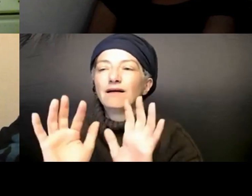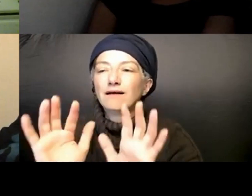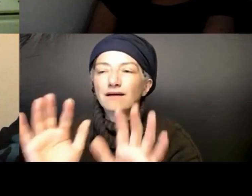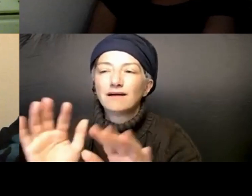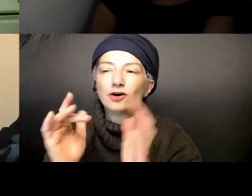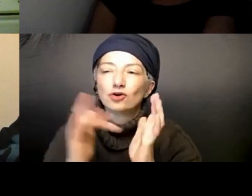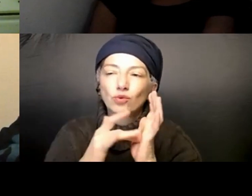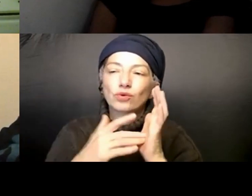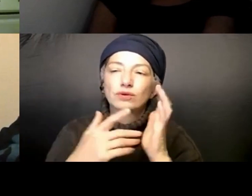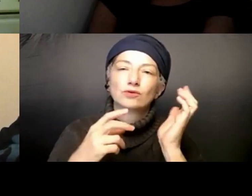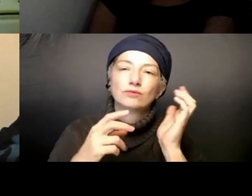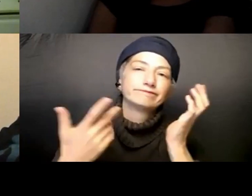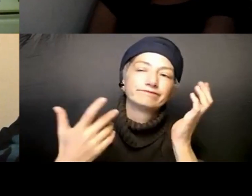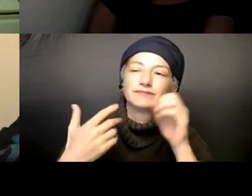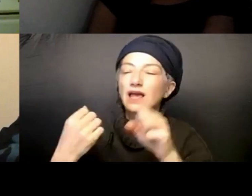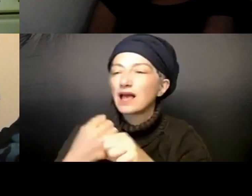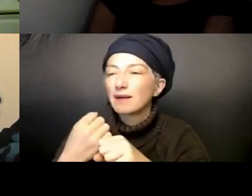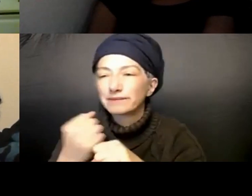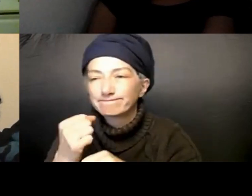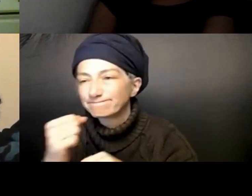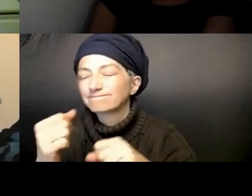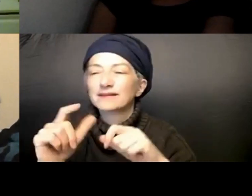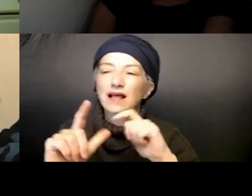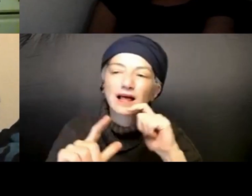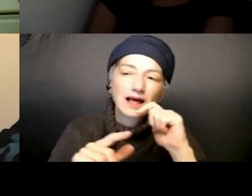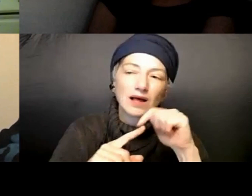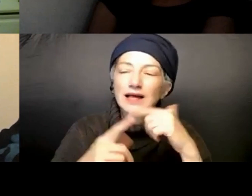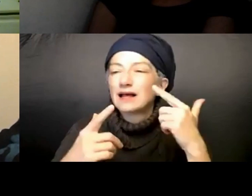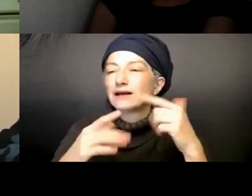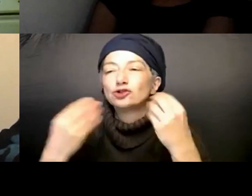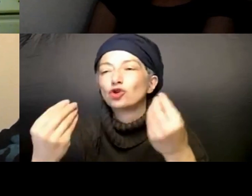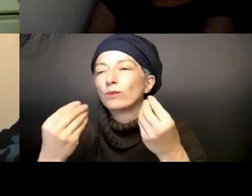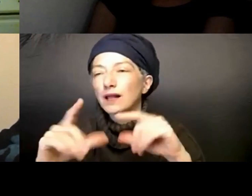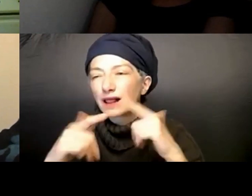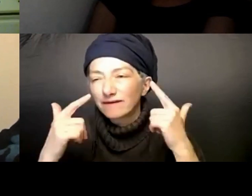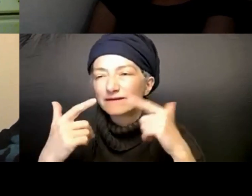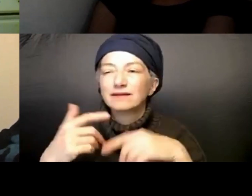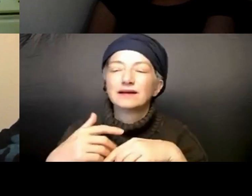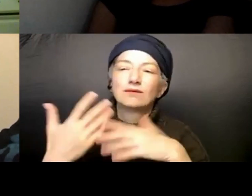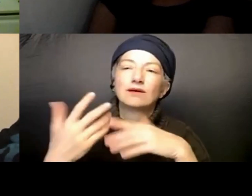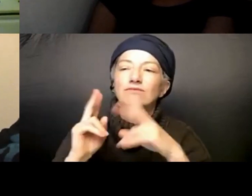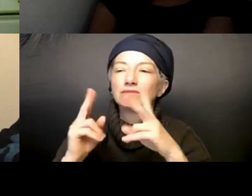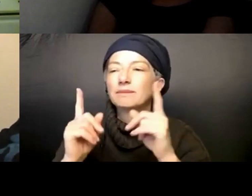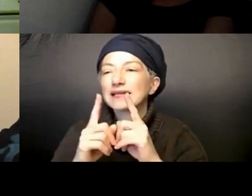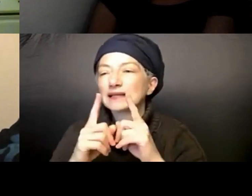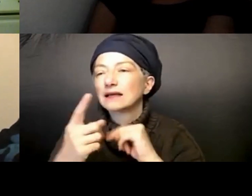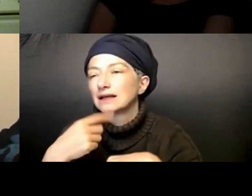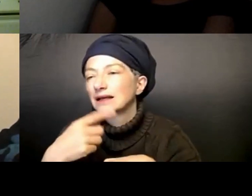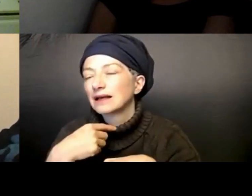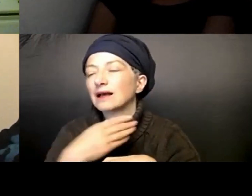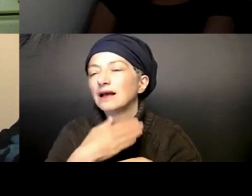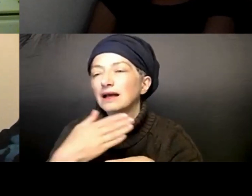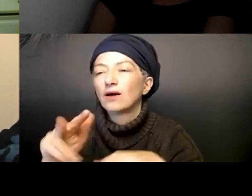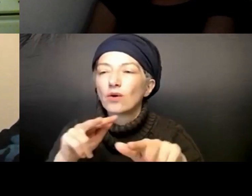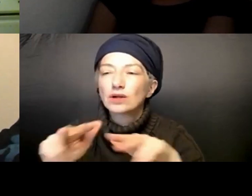And for every time we started a meeting with a cup of tea and eating breakfast, for every Saturday or Sunday that we met.